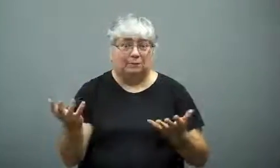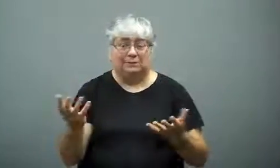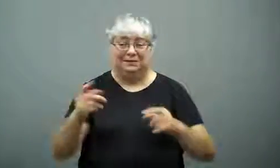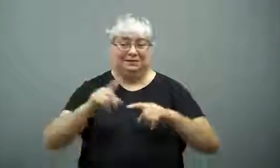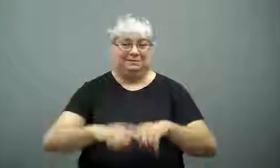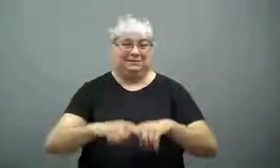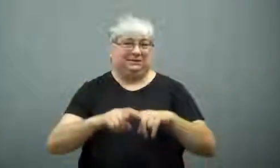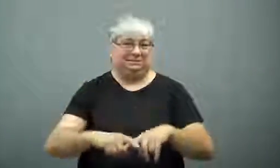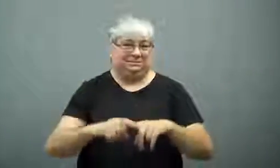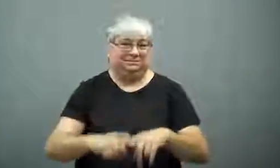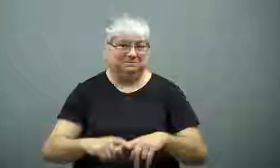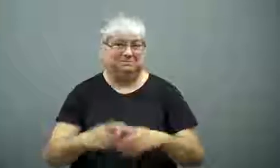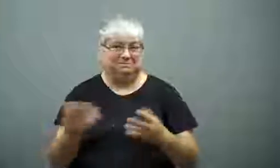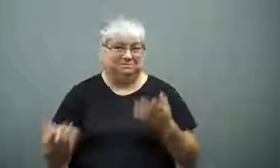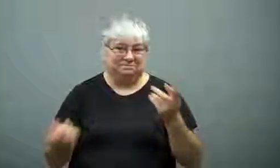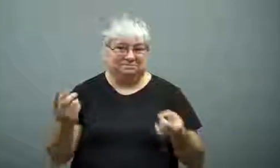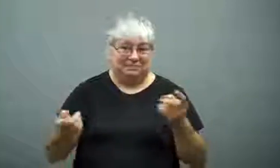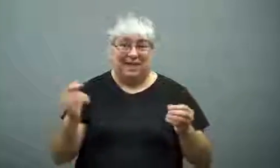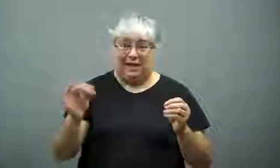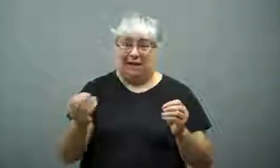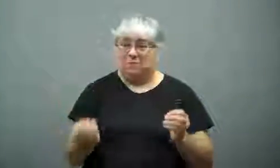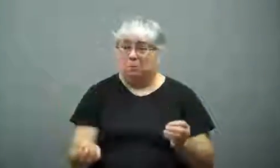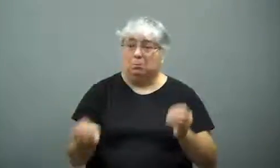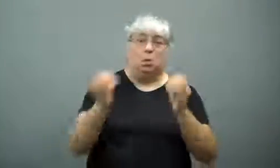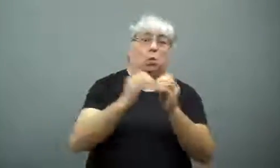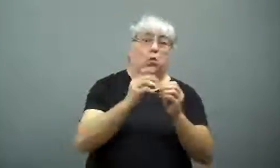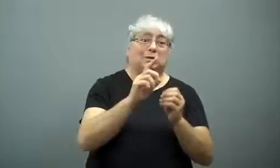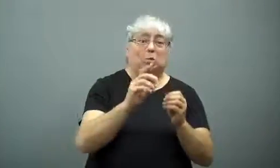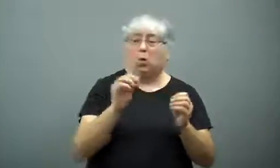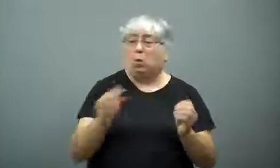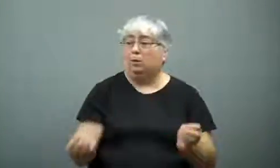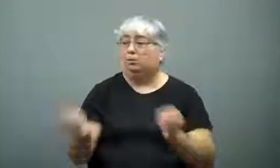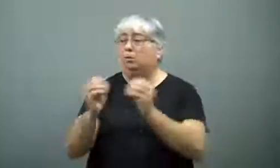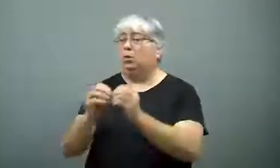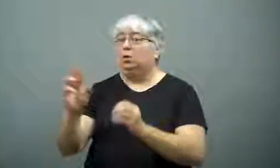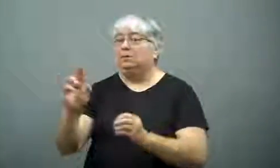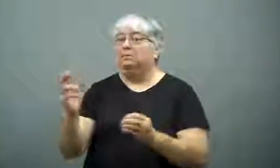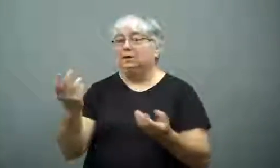Whether the numbers of Democrats or Republicans increases